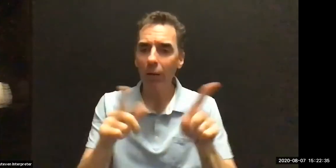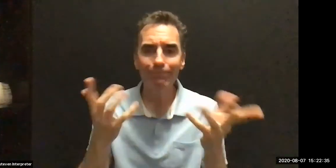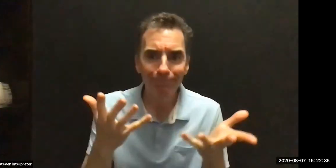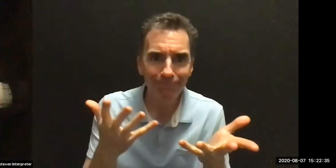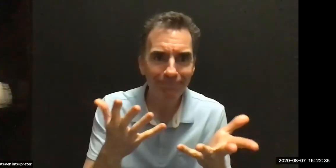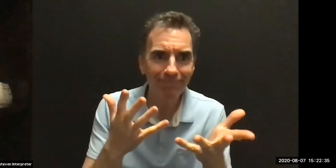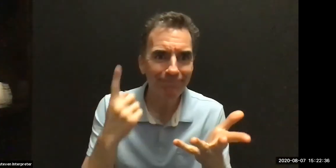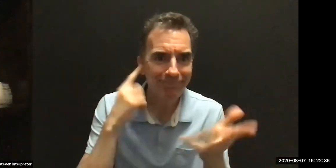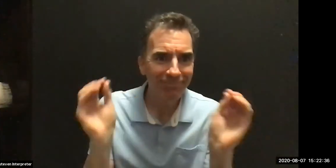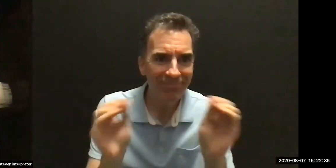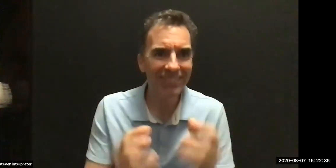Cris Monahan Bremer: You're still muted. We can't hear you.